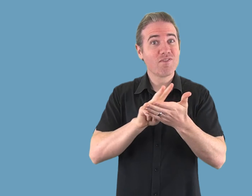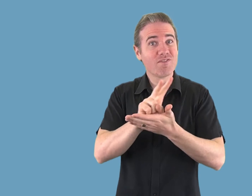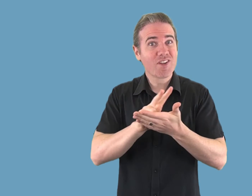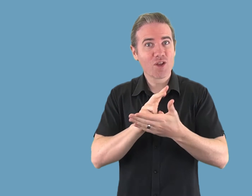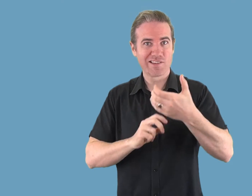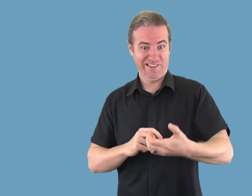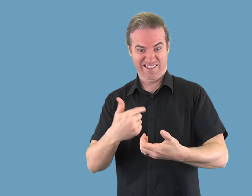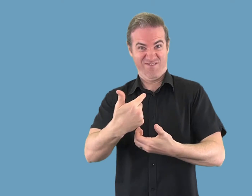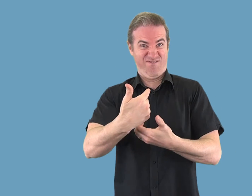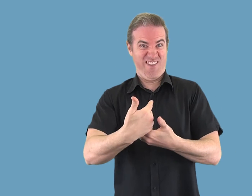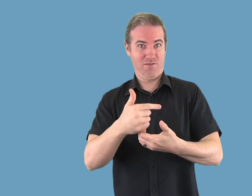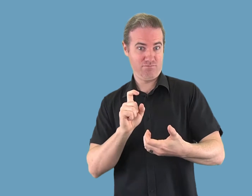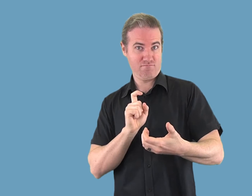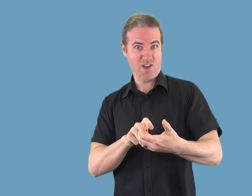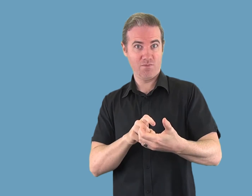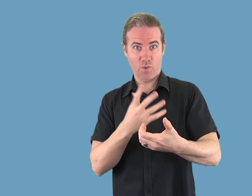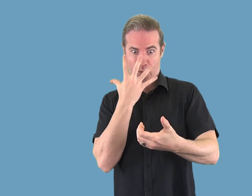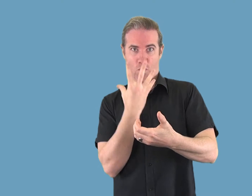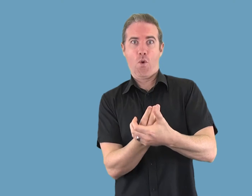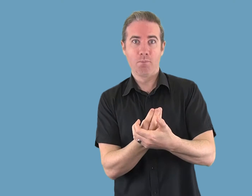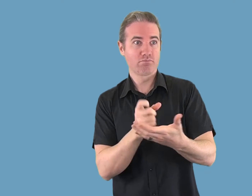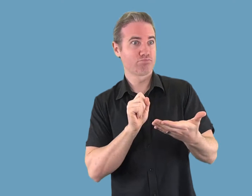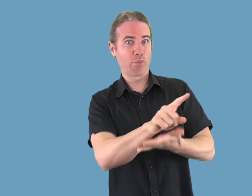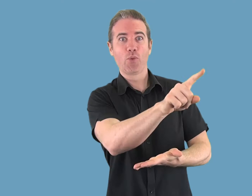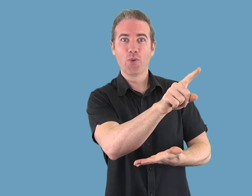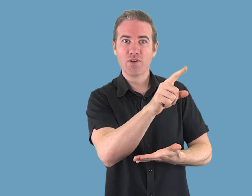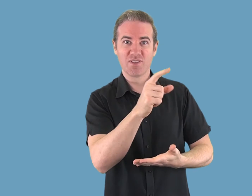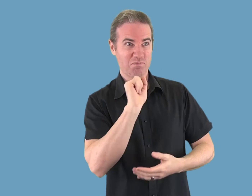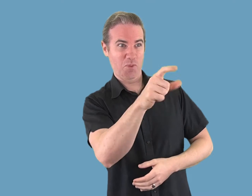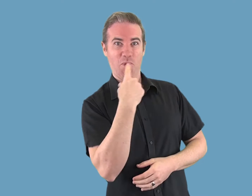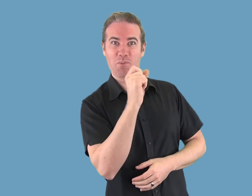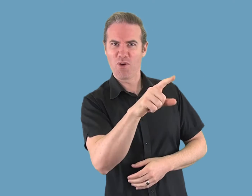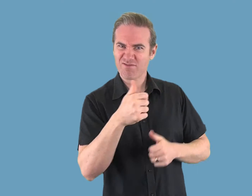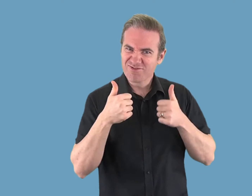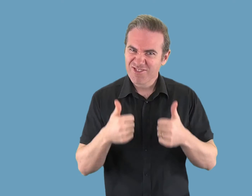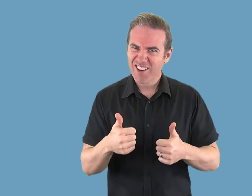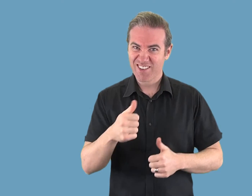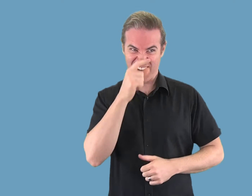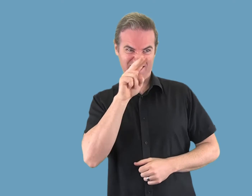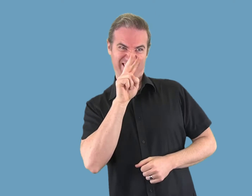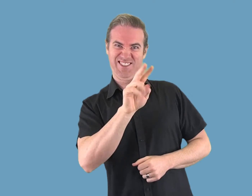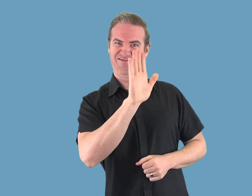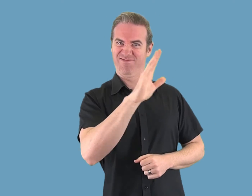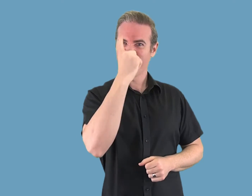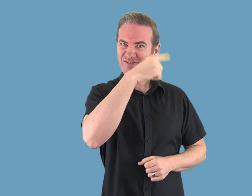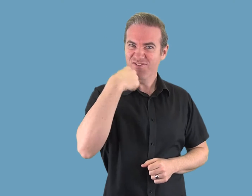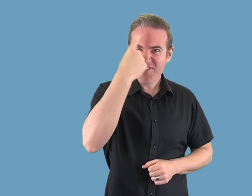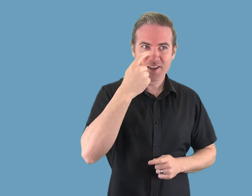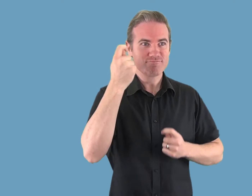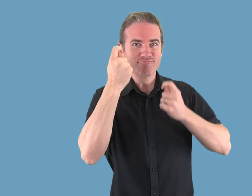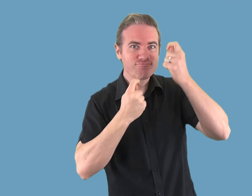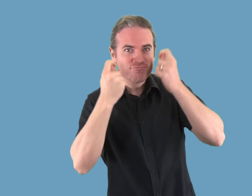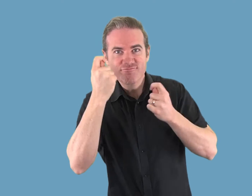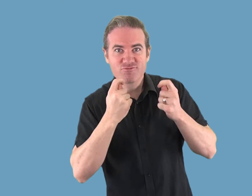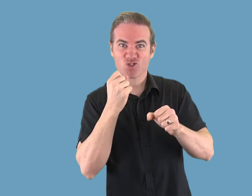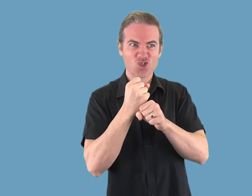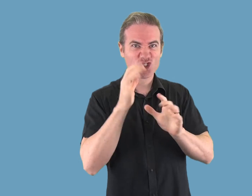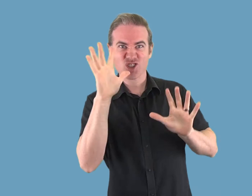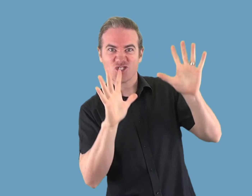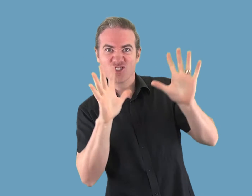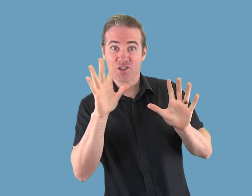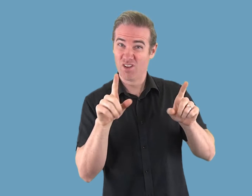videos allow you to see people's facial expressions and gestures.